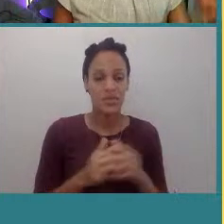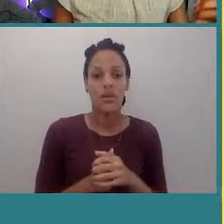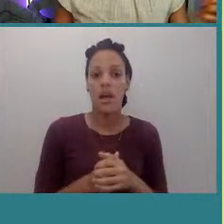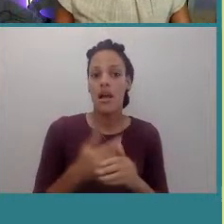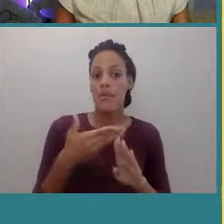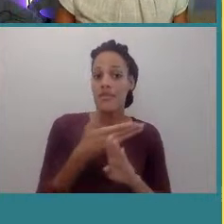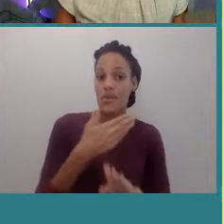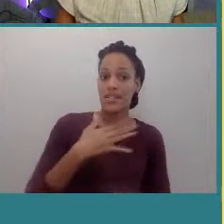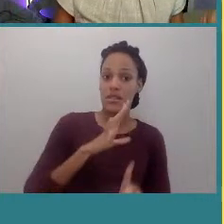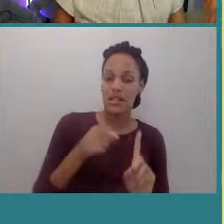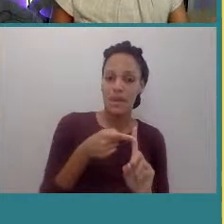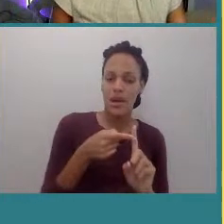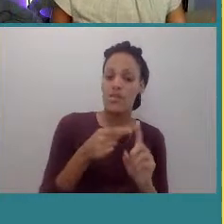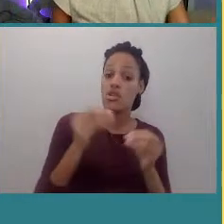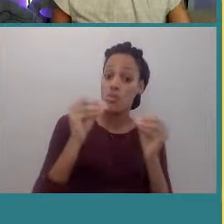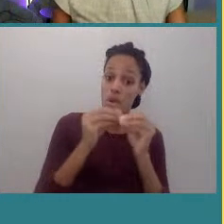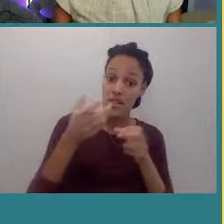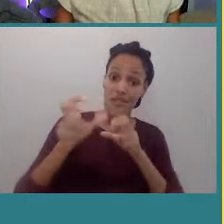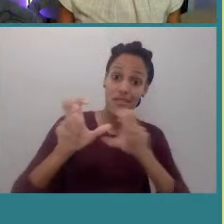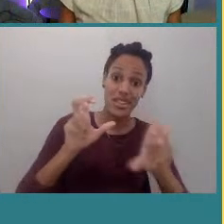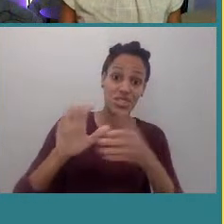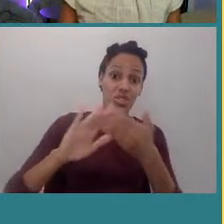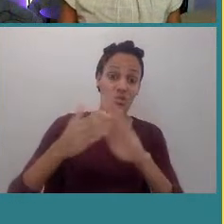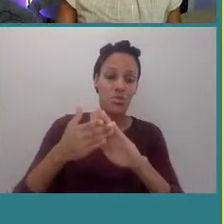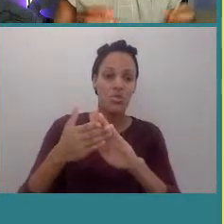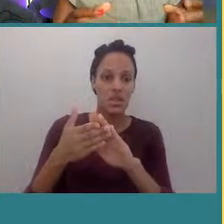more you invest in your community, the more you support people that look like you, people